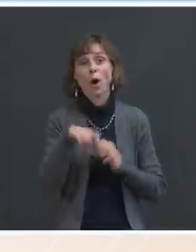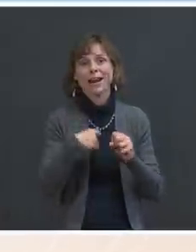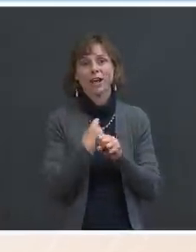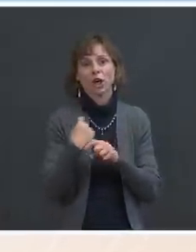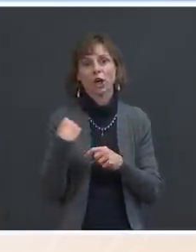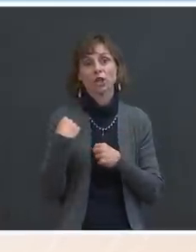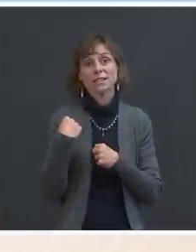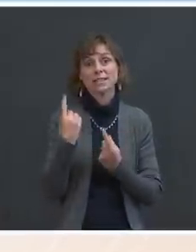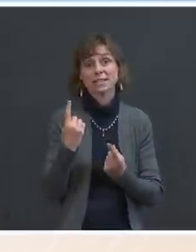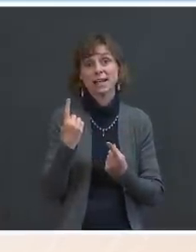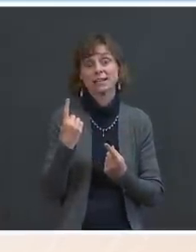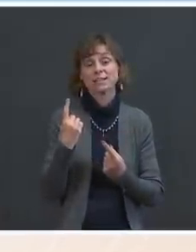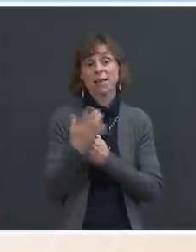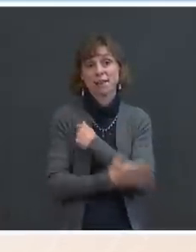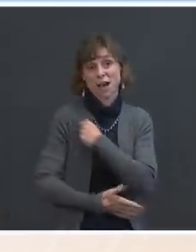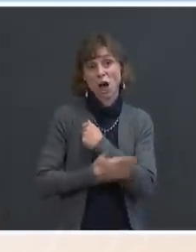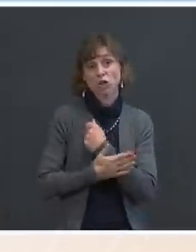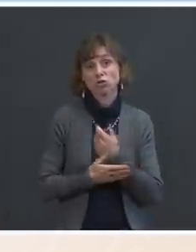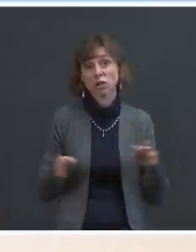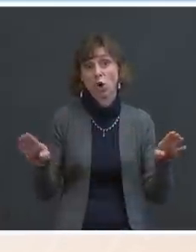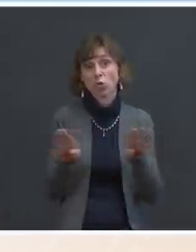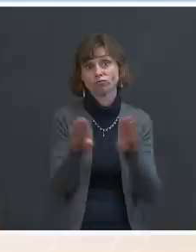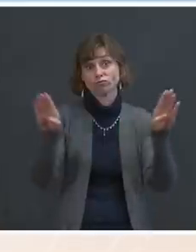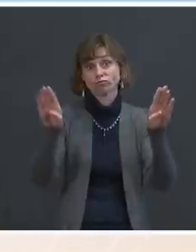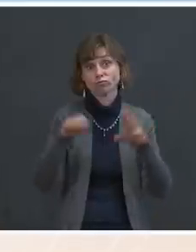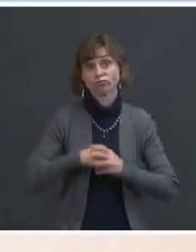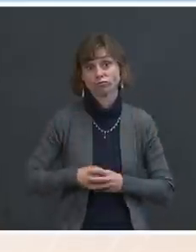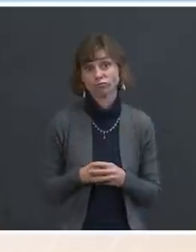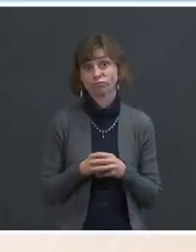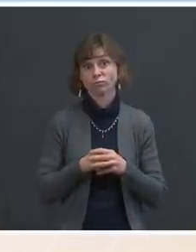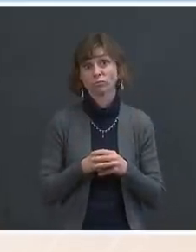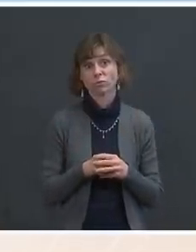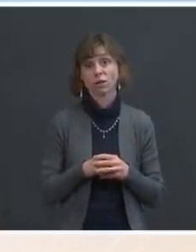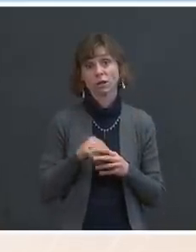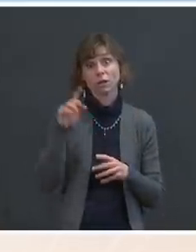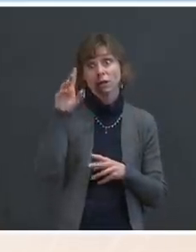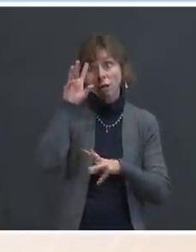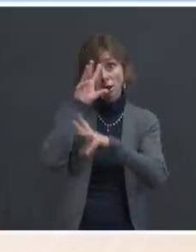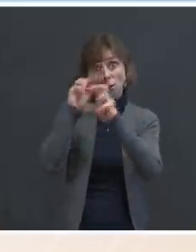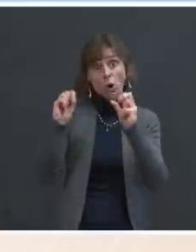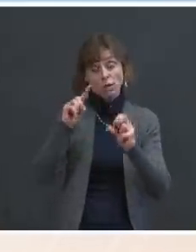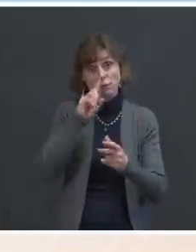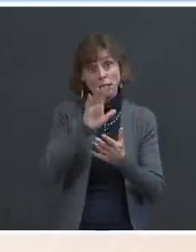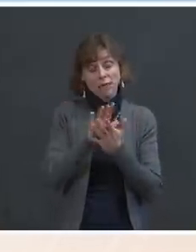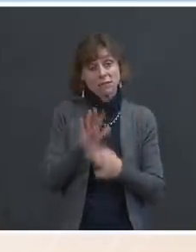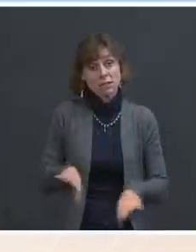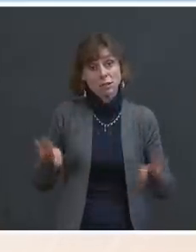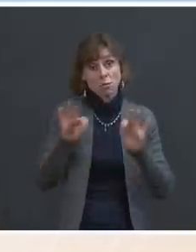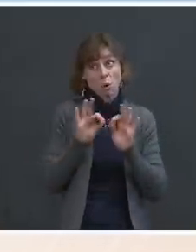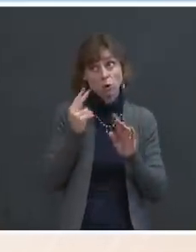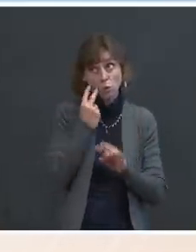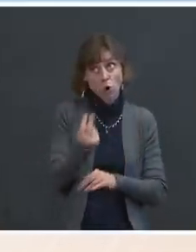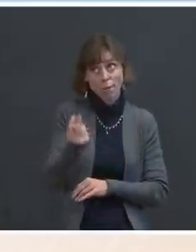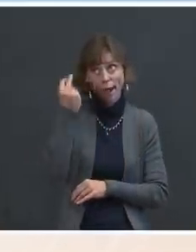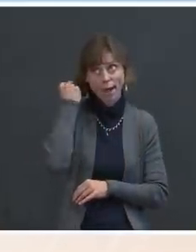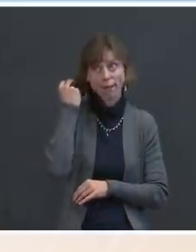And the President believes it is important to take a look back of the journey the American people have been on, the sacrifices that have been made,